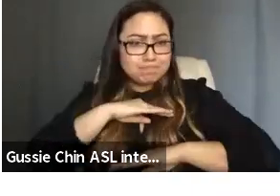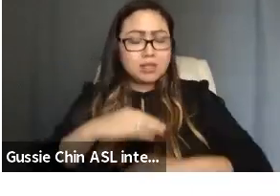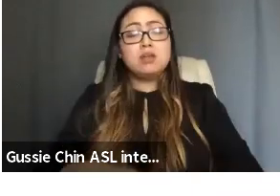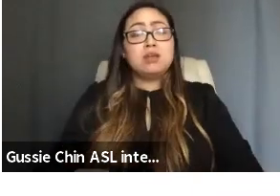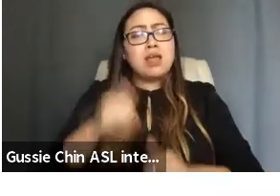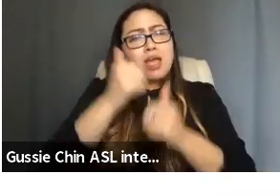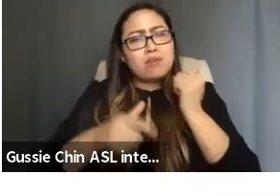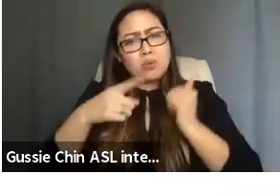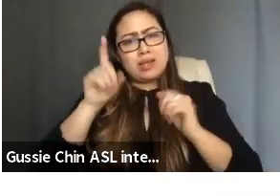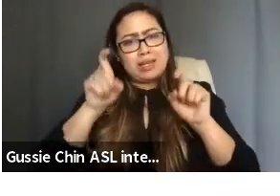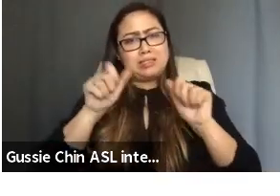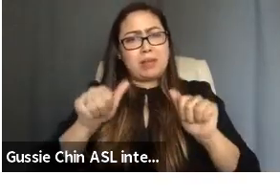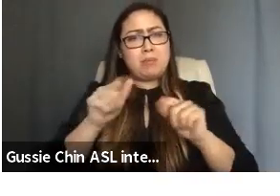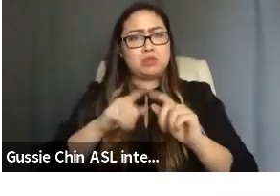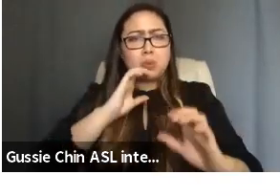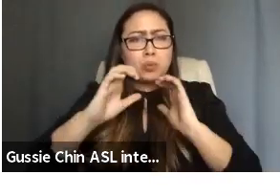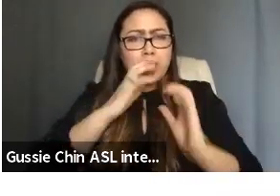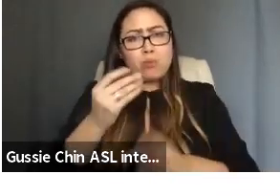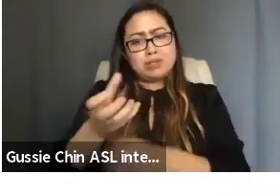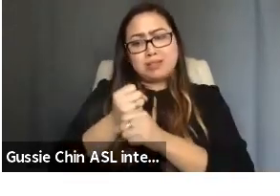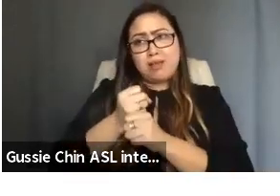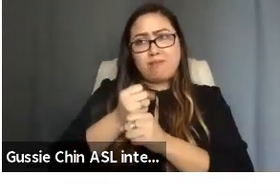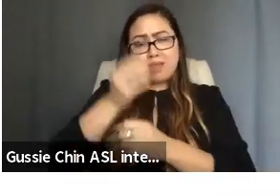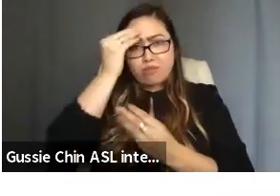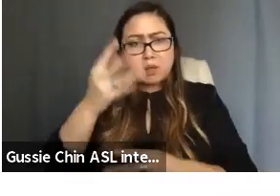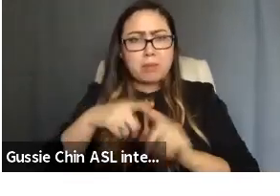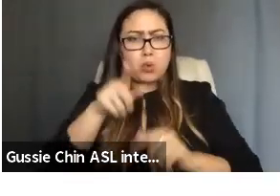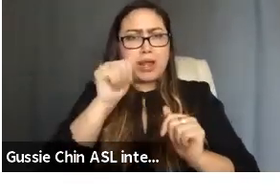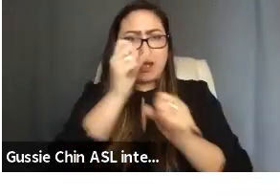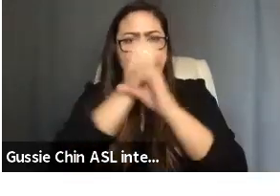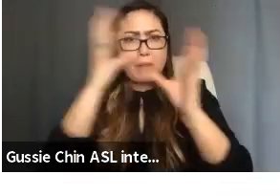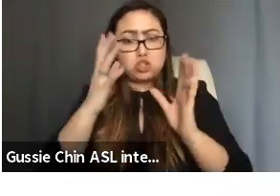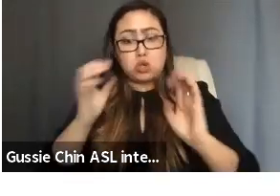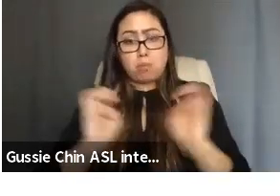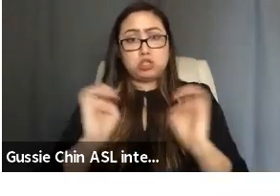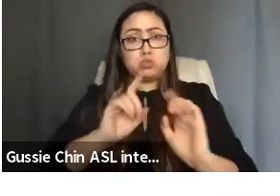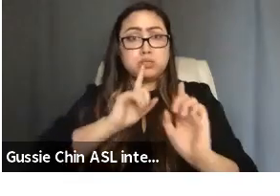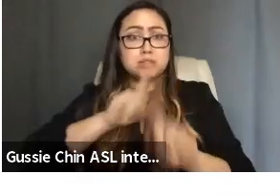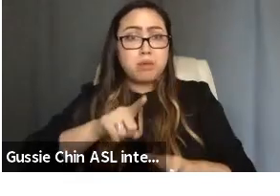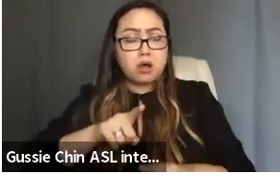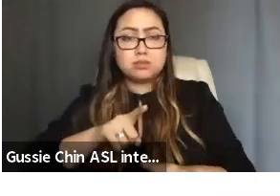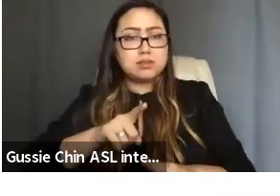communicate and receive information, but you can imagine our emergency responses have not resourced